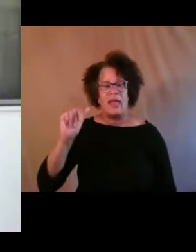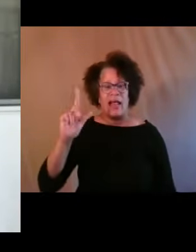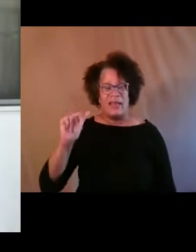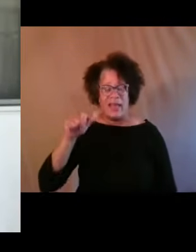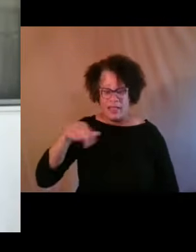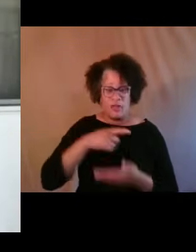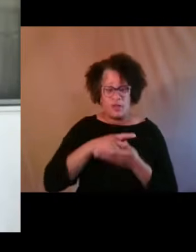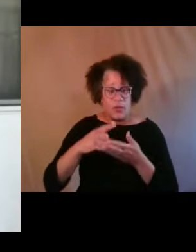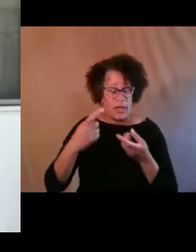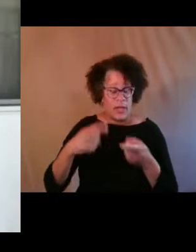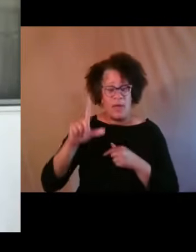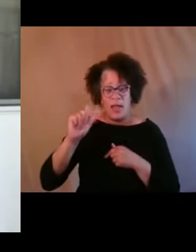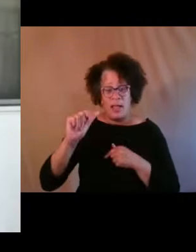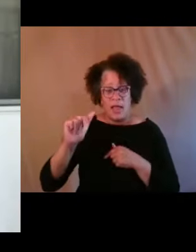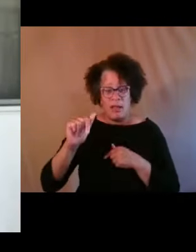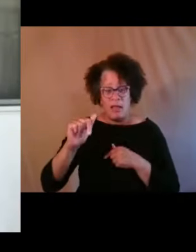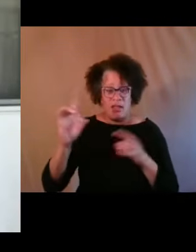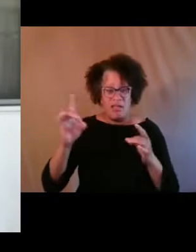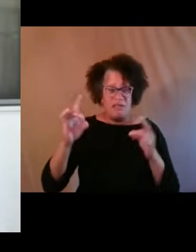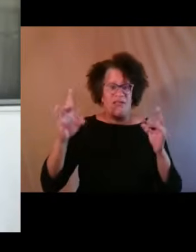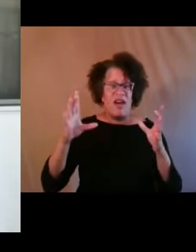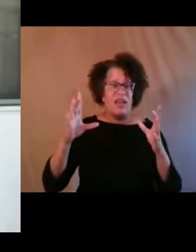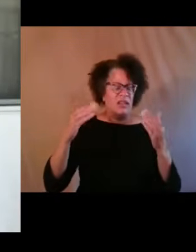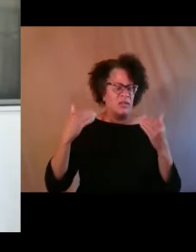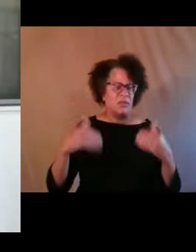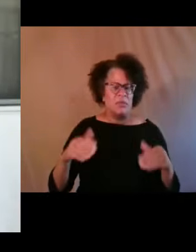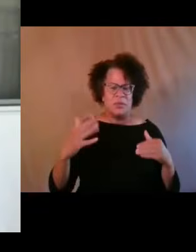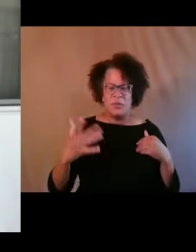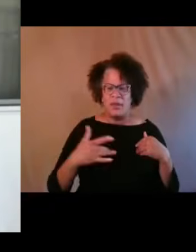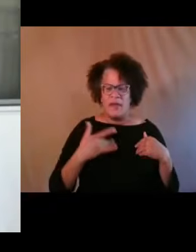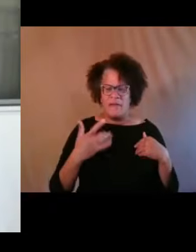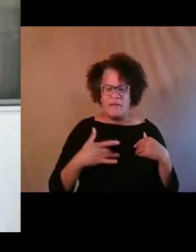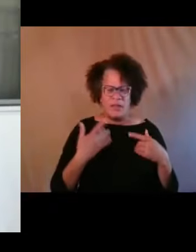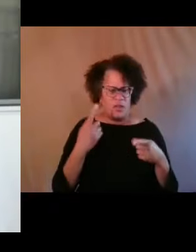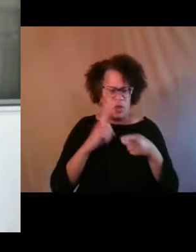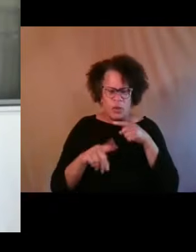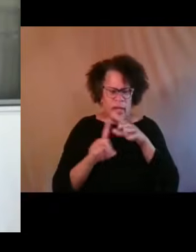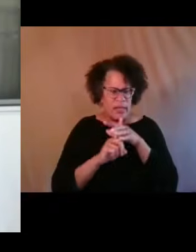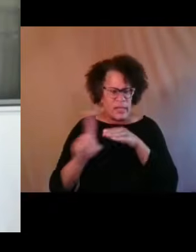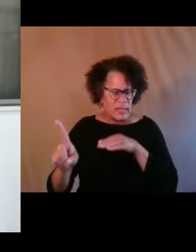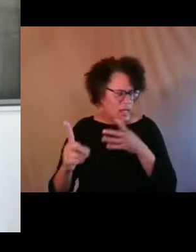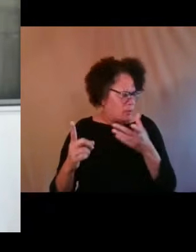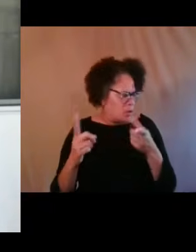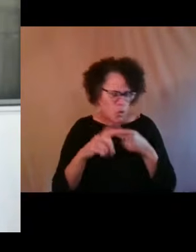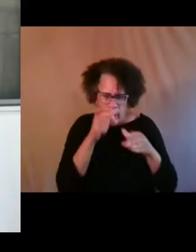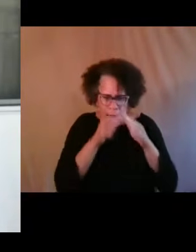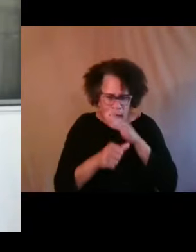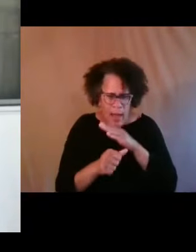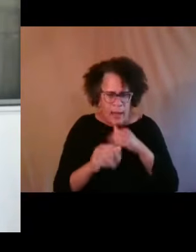the violence feels so inescapable. I was talking to my aunt earlier in the week